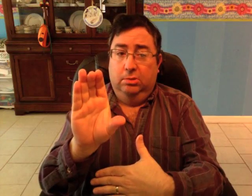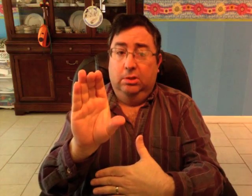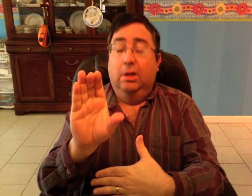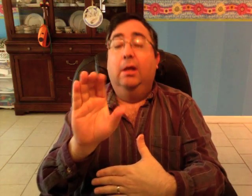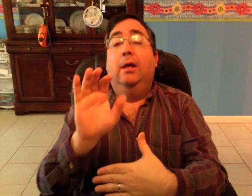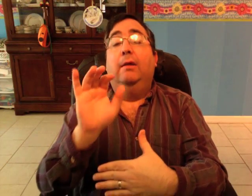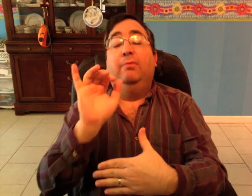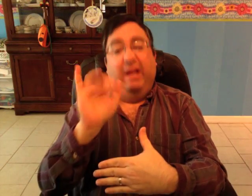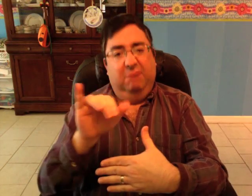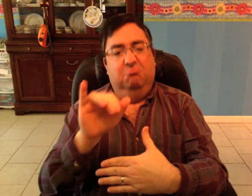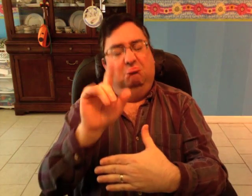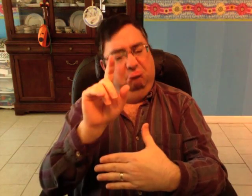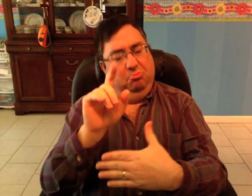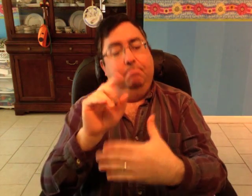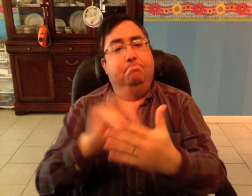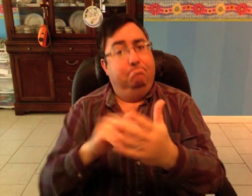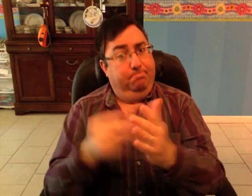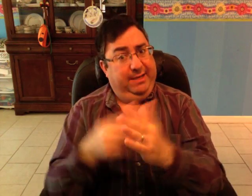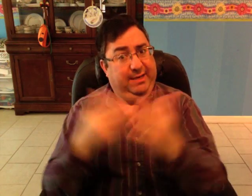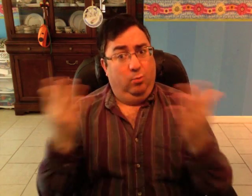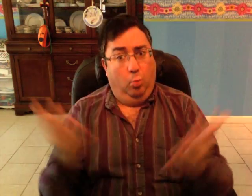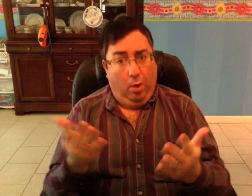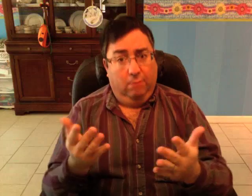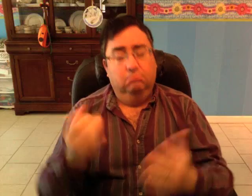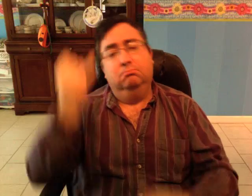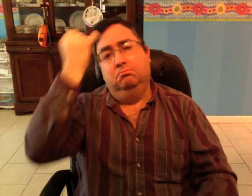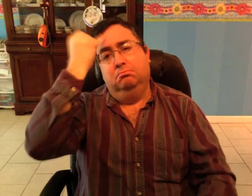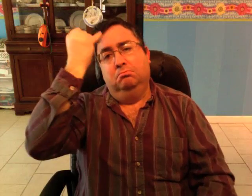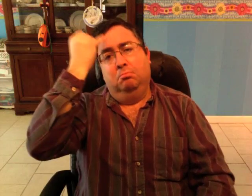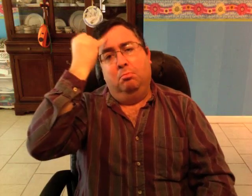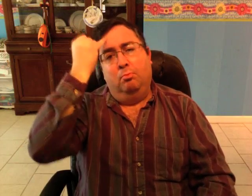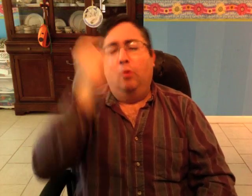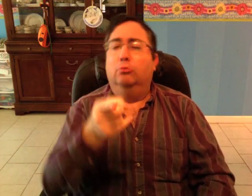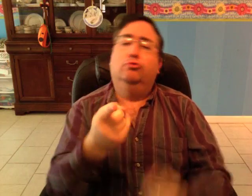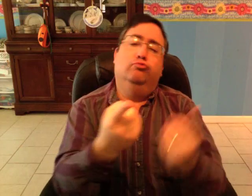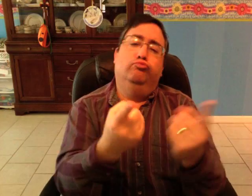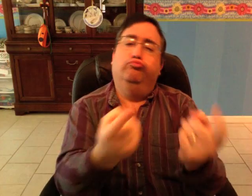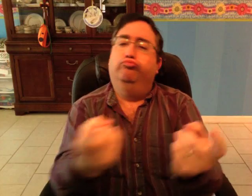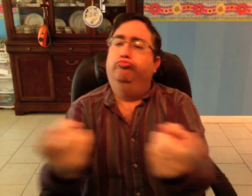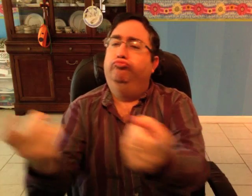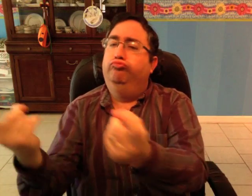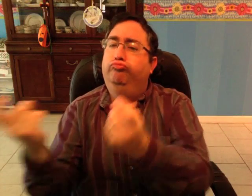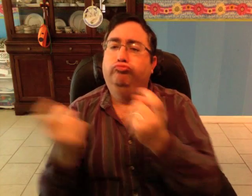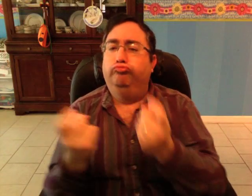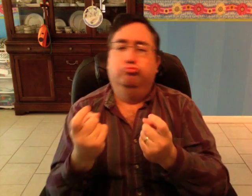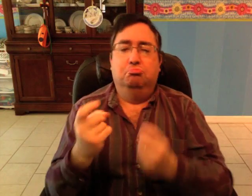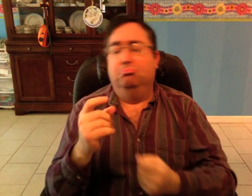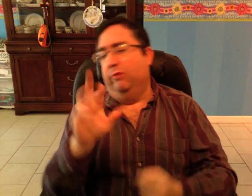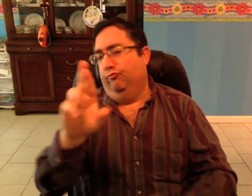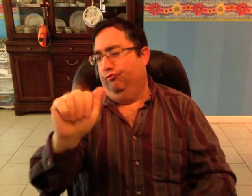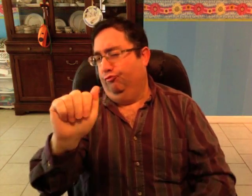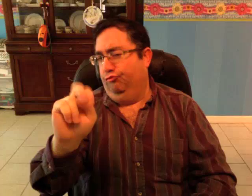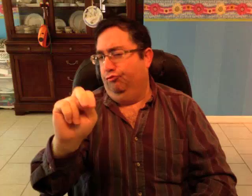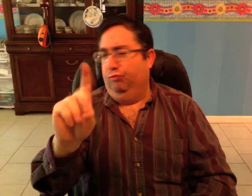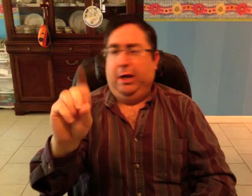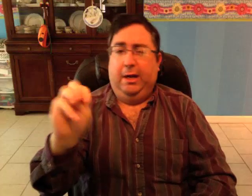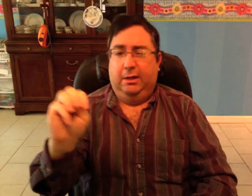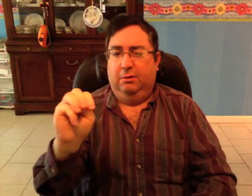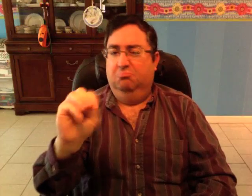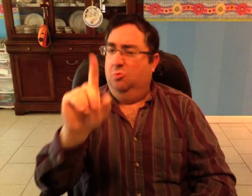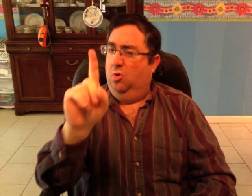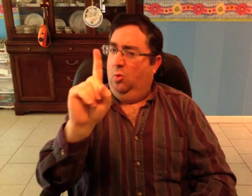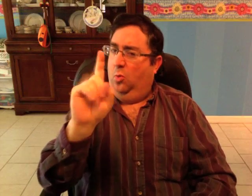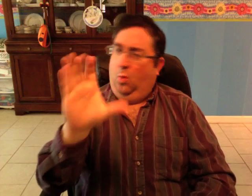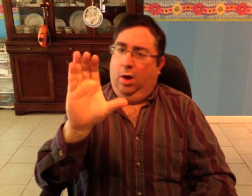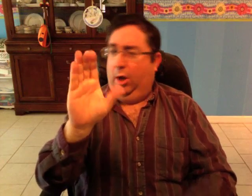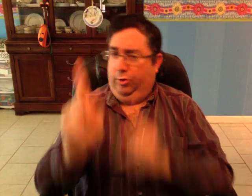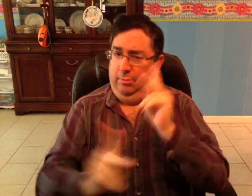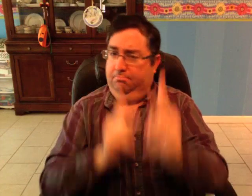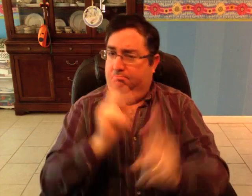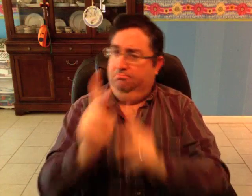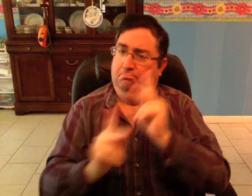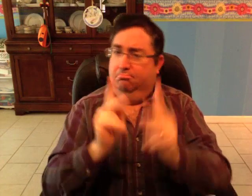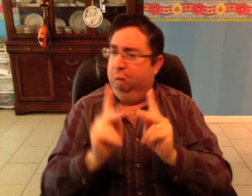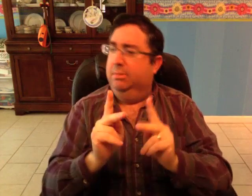That means that if you randomly chose 100 people,